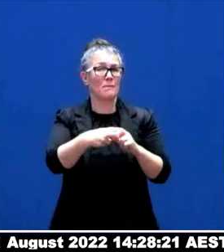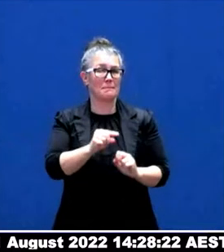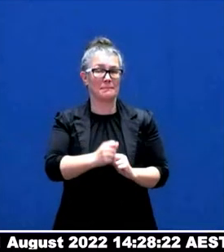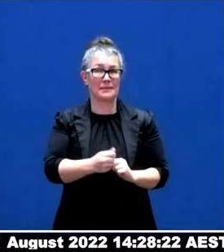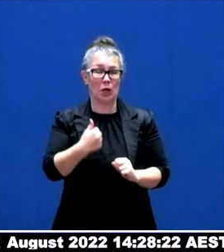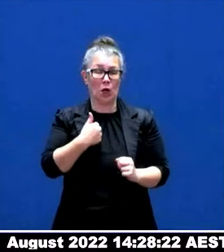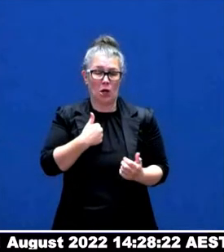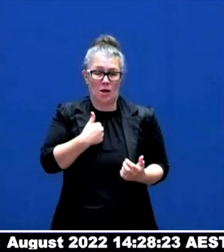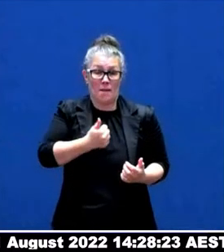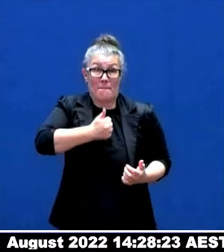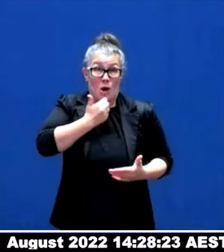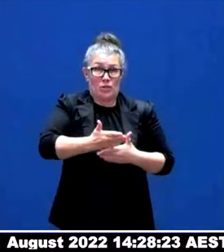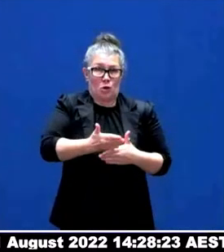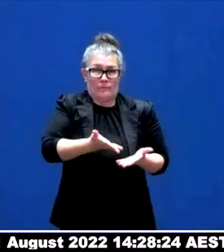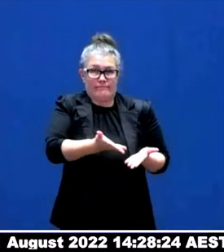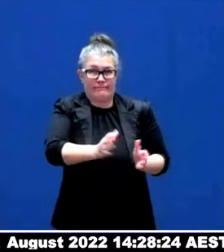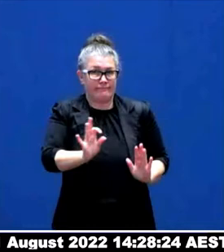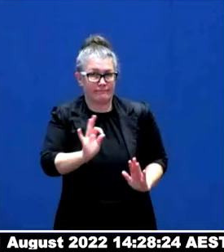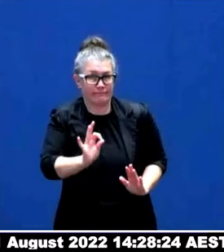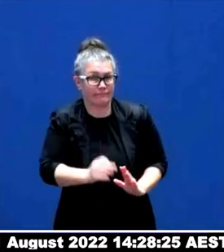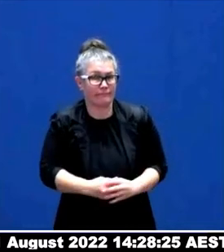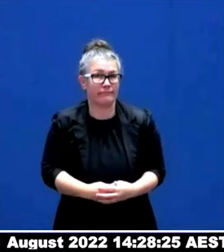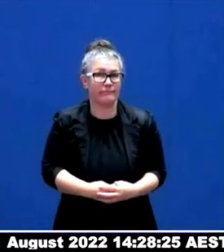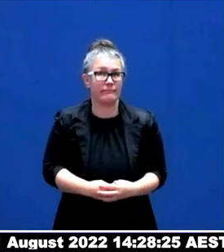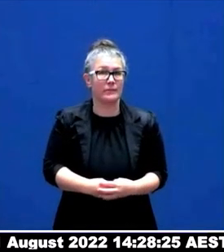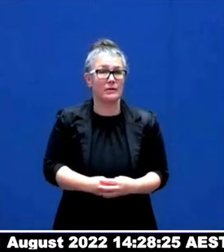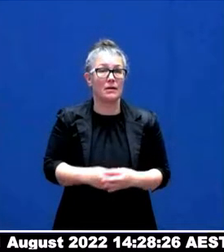remit, but certainly we're decided by the APTOS.